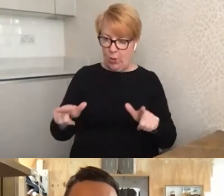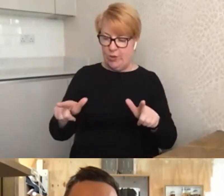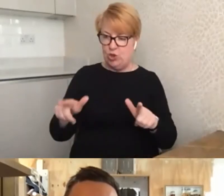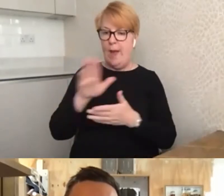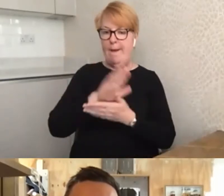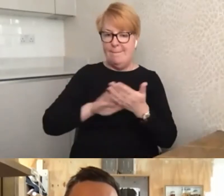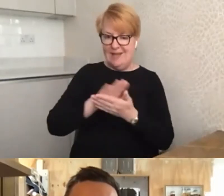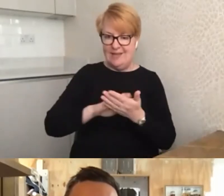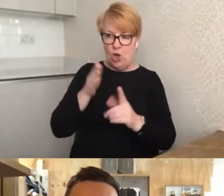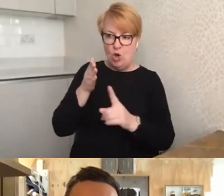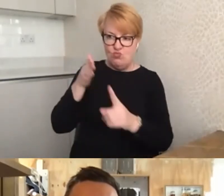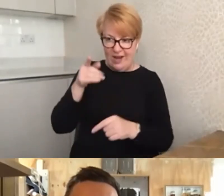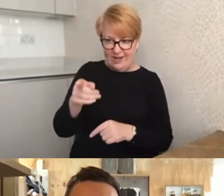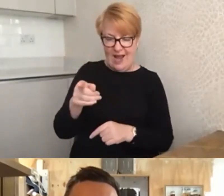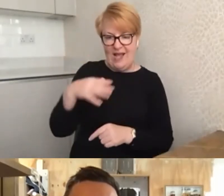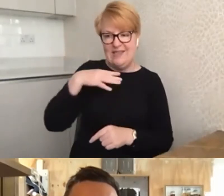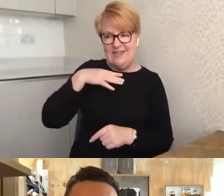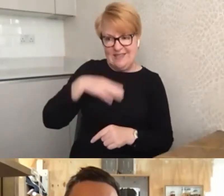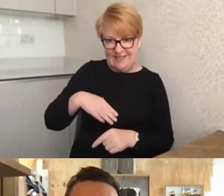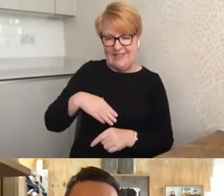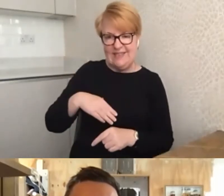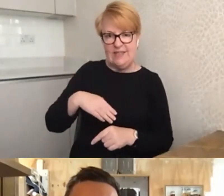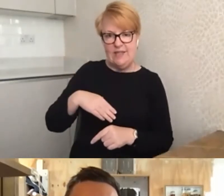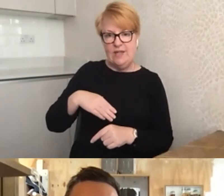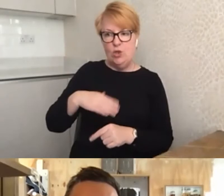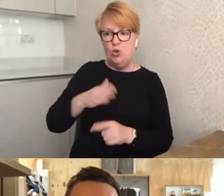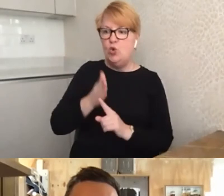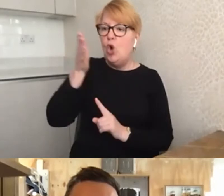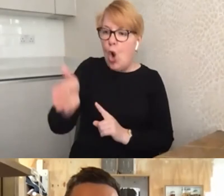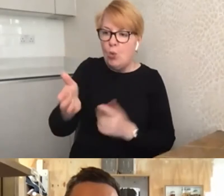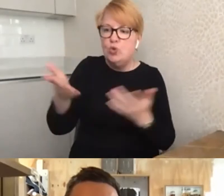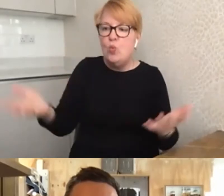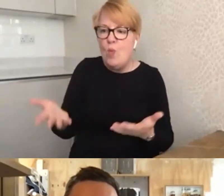the need to go to where people are comfortable and where they thrive.